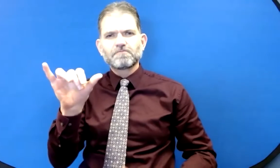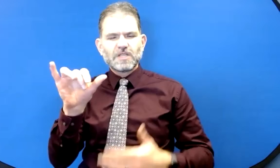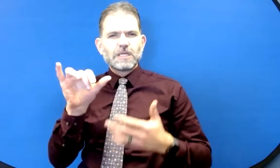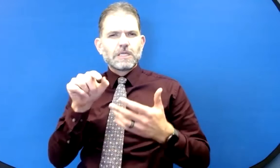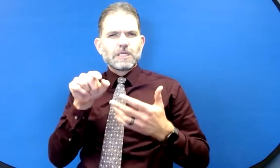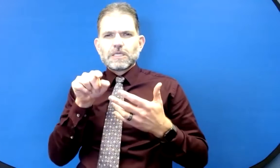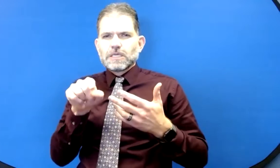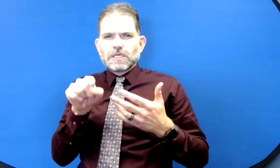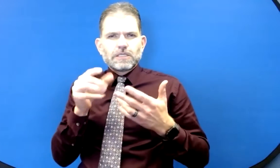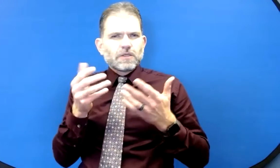ASL Interpreter: semiconductor.